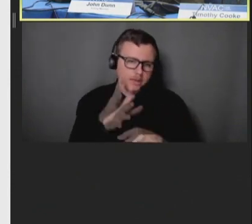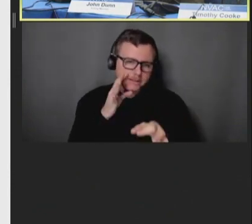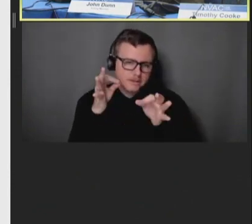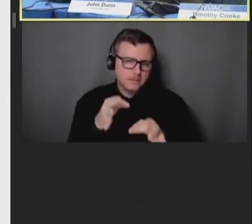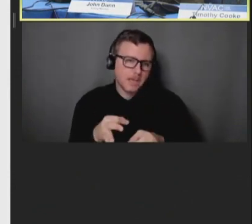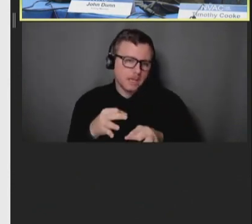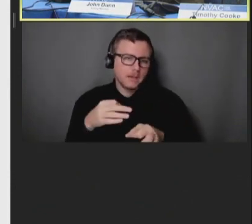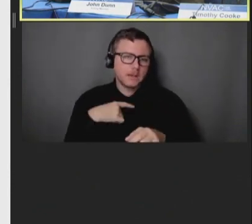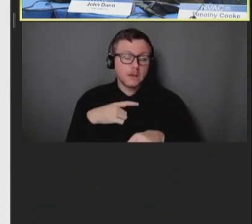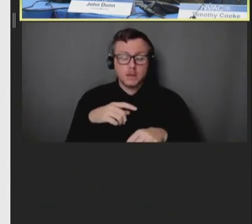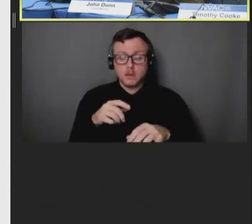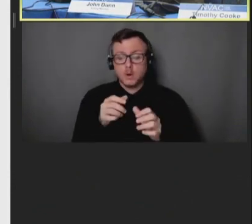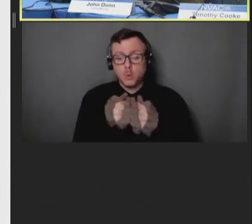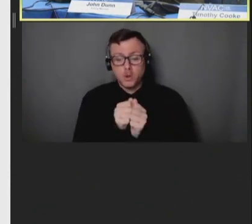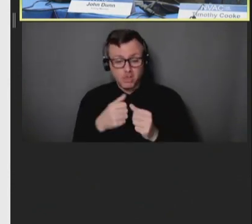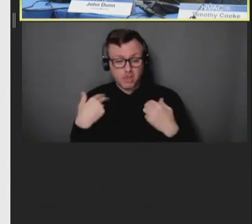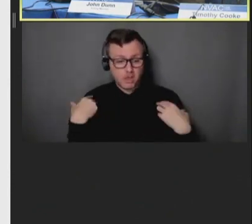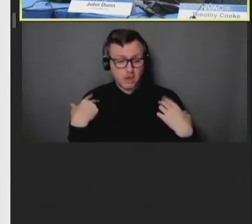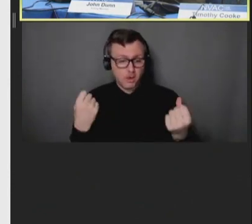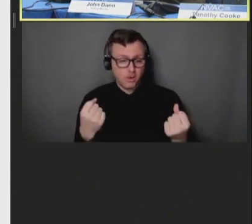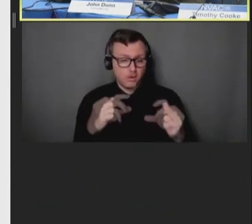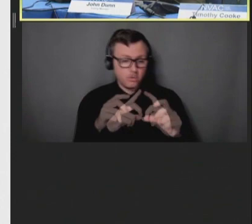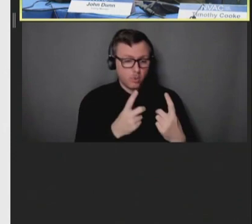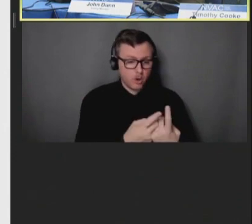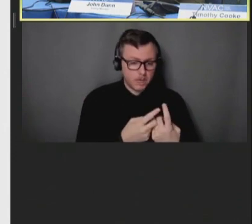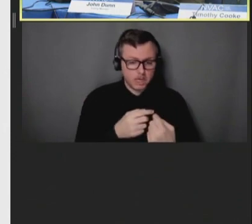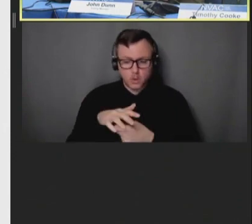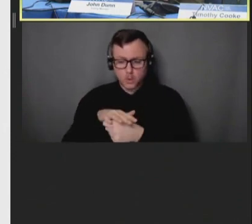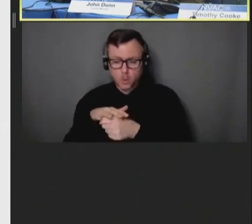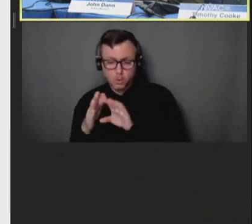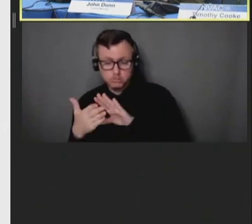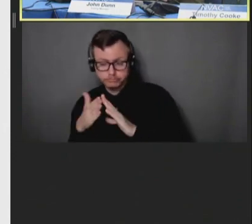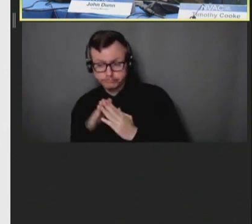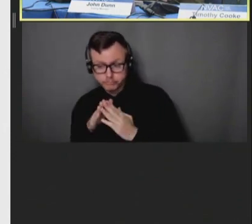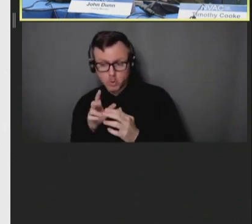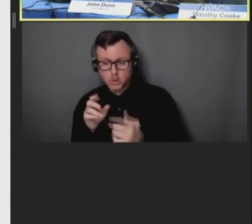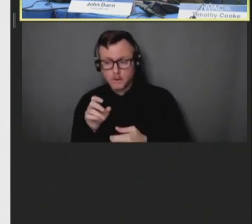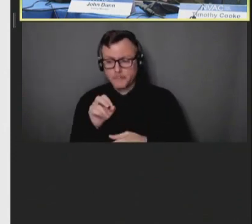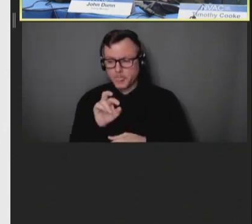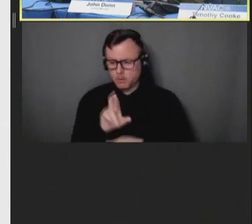both with the health departments and with the local community? Or are there things that -- are